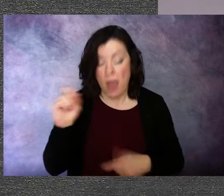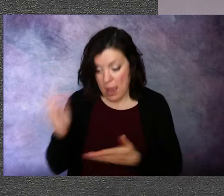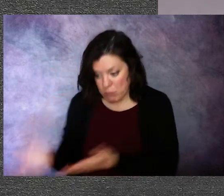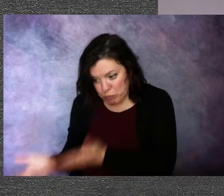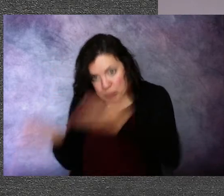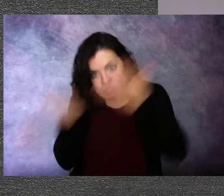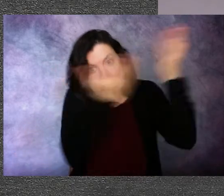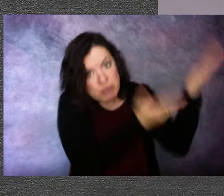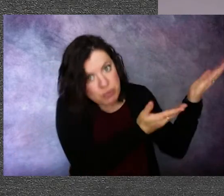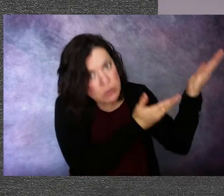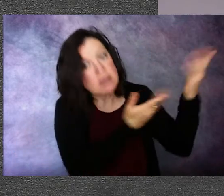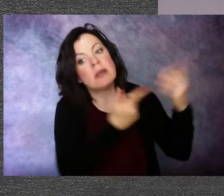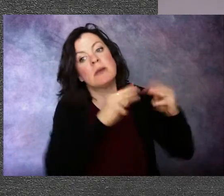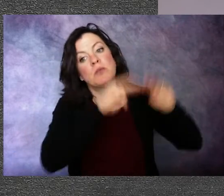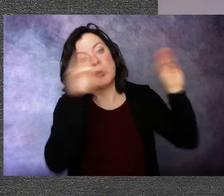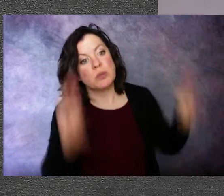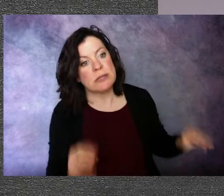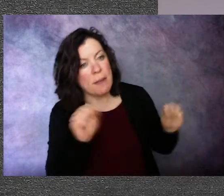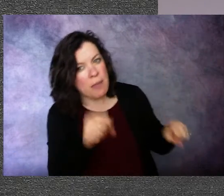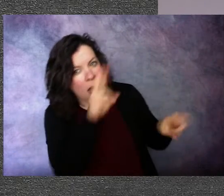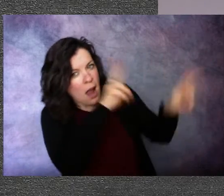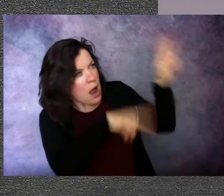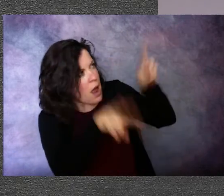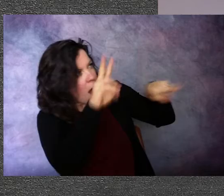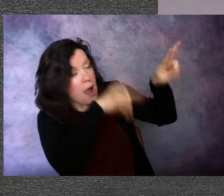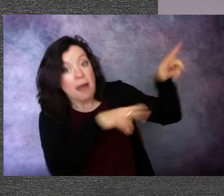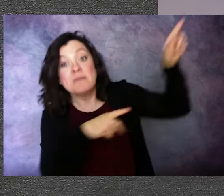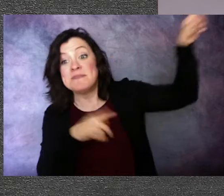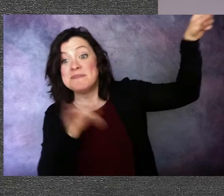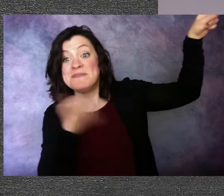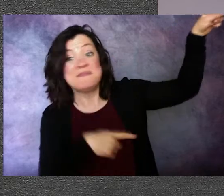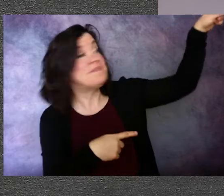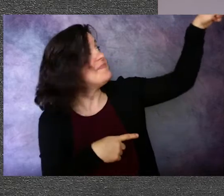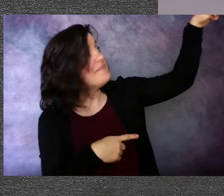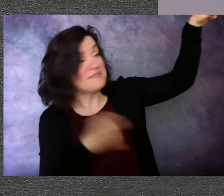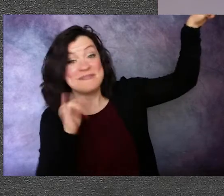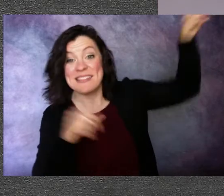Now if we look here, you can see some of those paleontologists